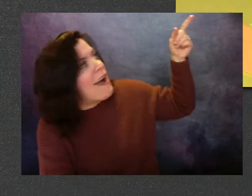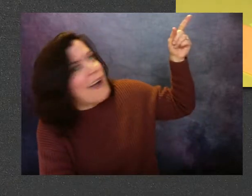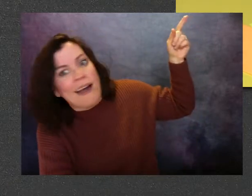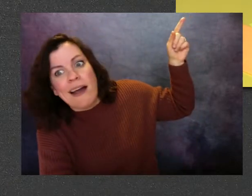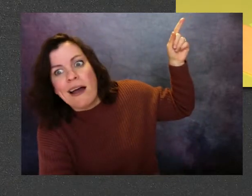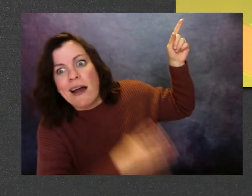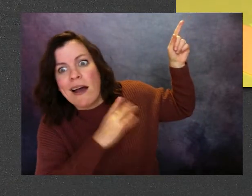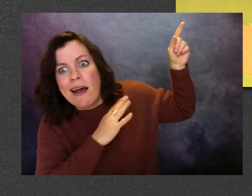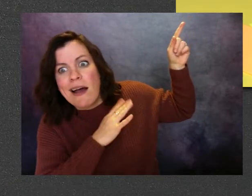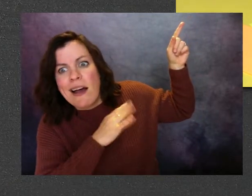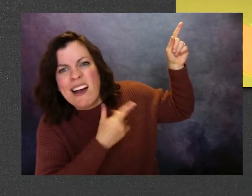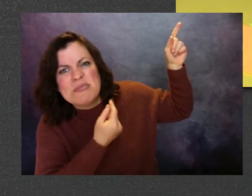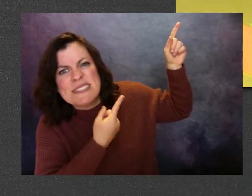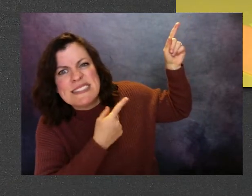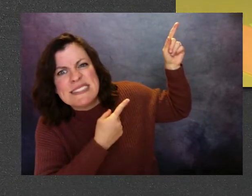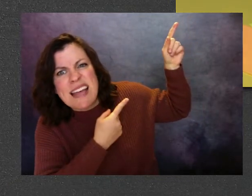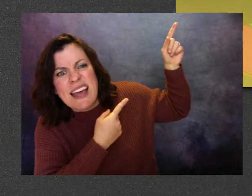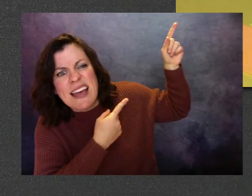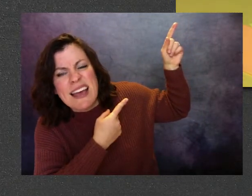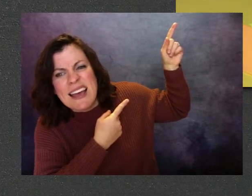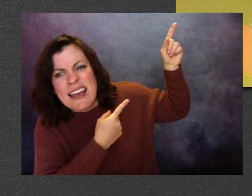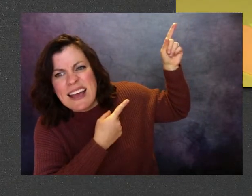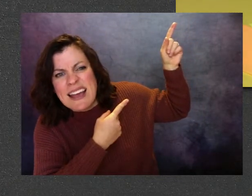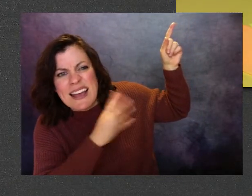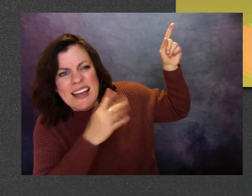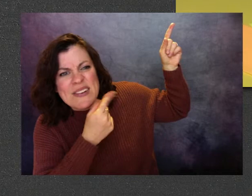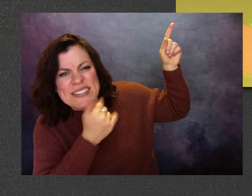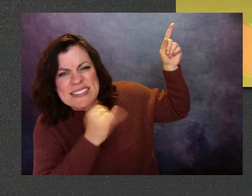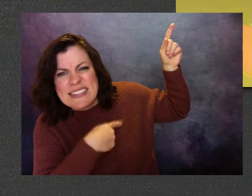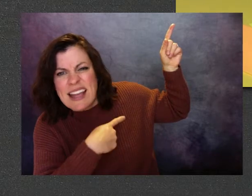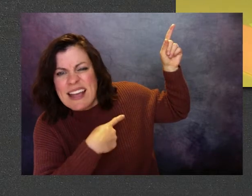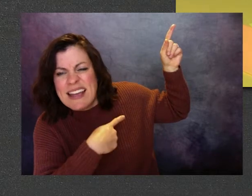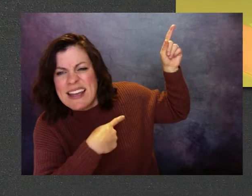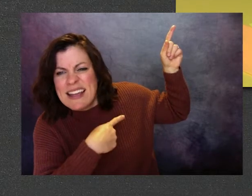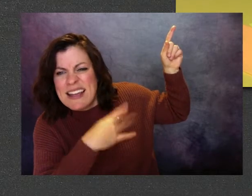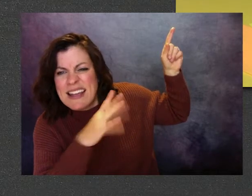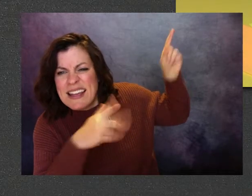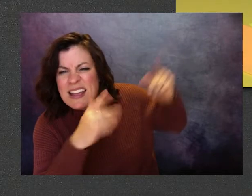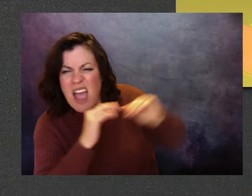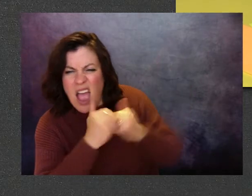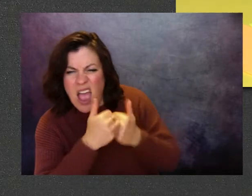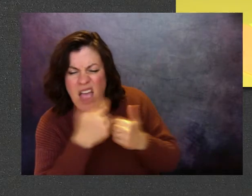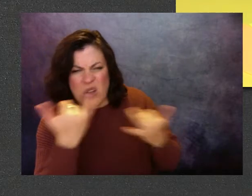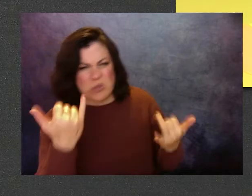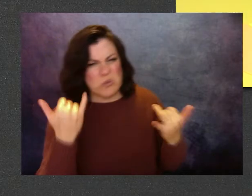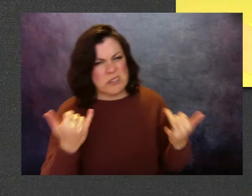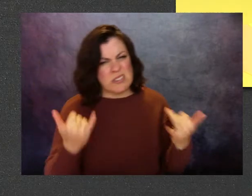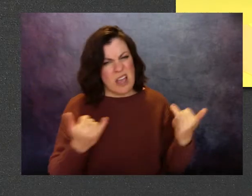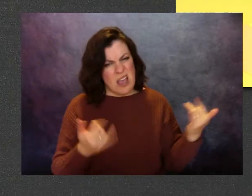What is this? What does that have to do with anything we're talking about? Oh, it's a fire.